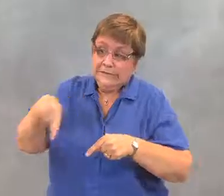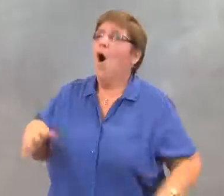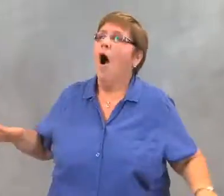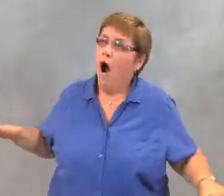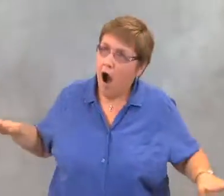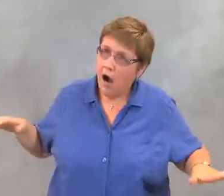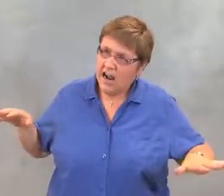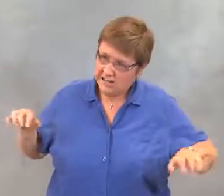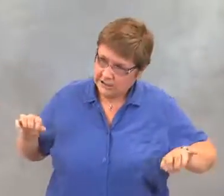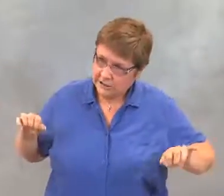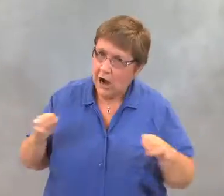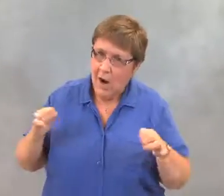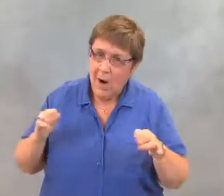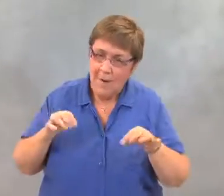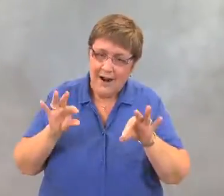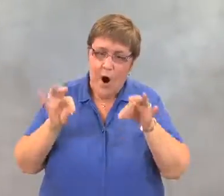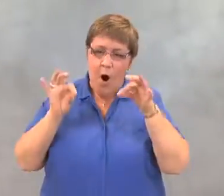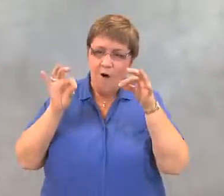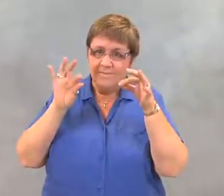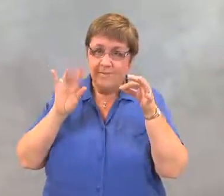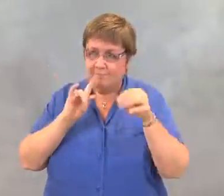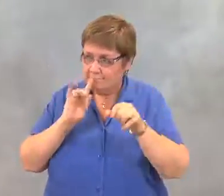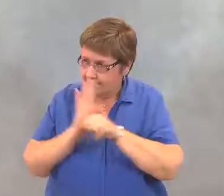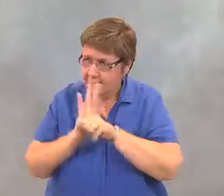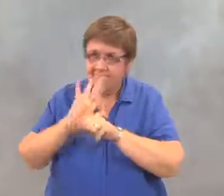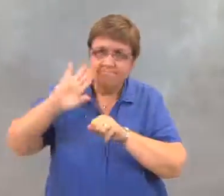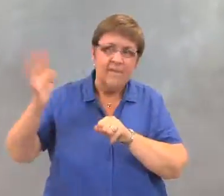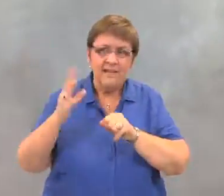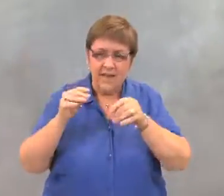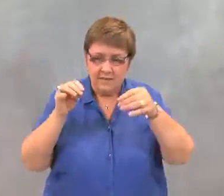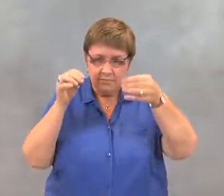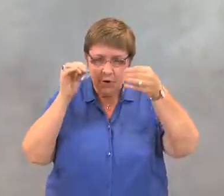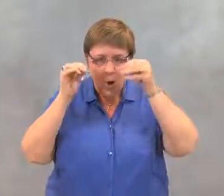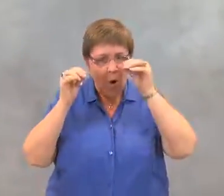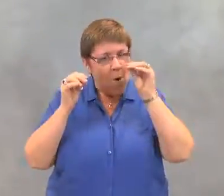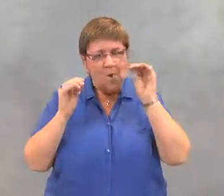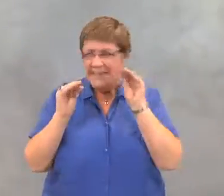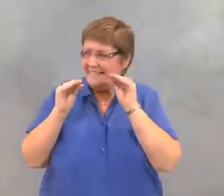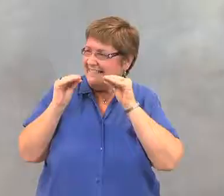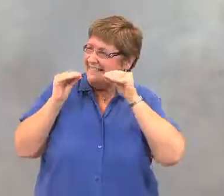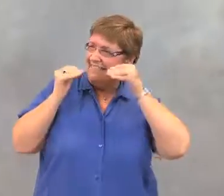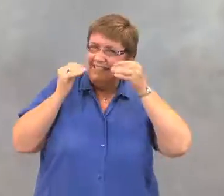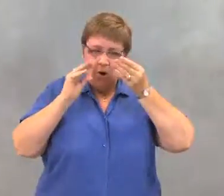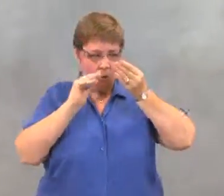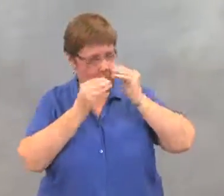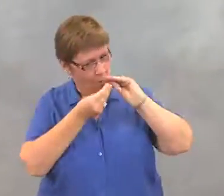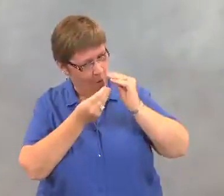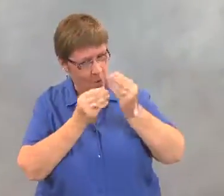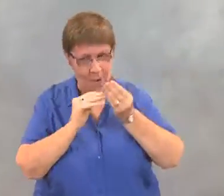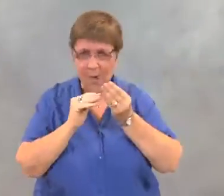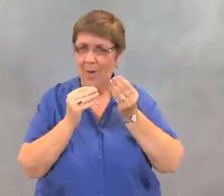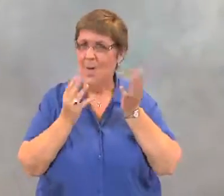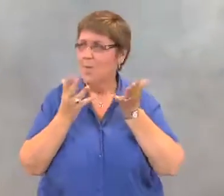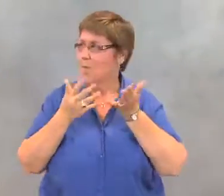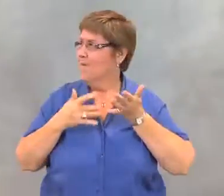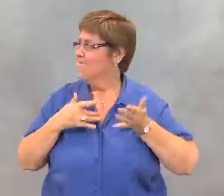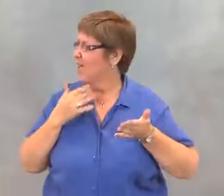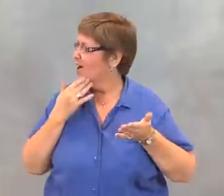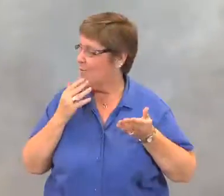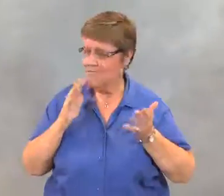He got back out of the COLD water. He really did get that $5 bill!